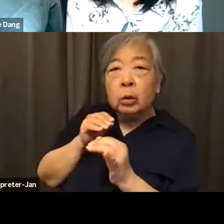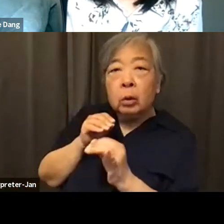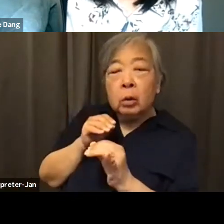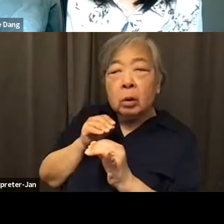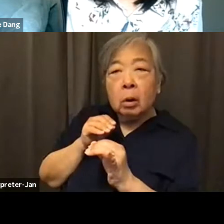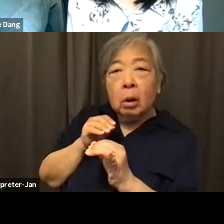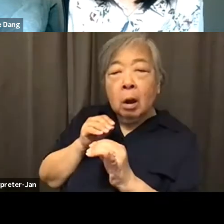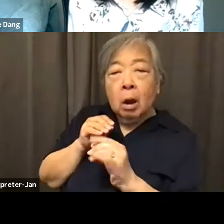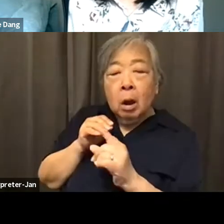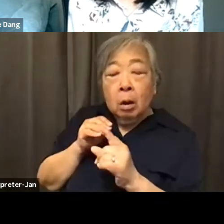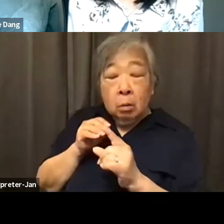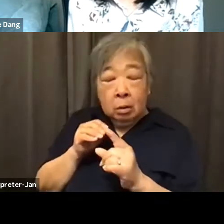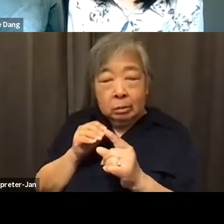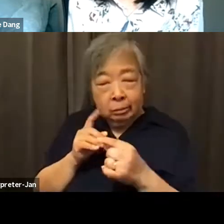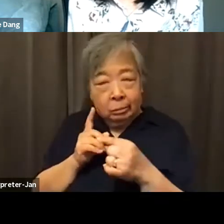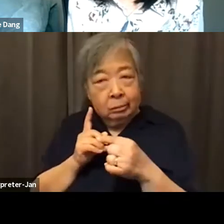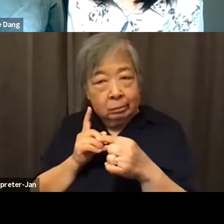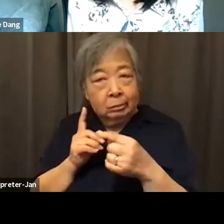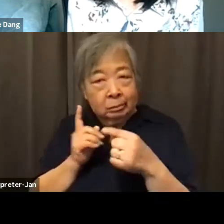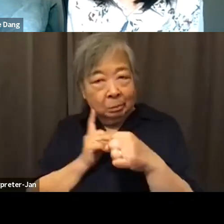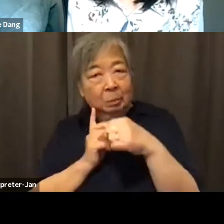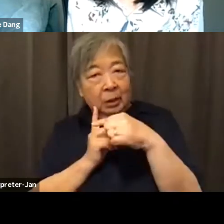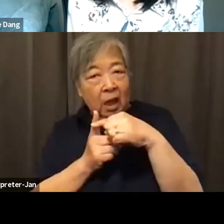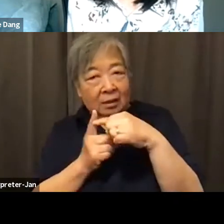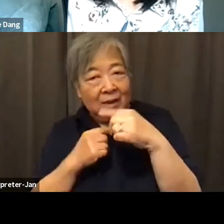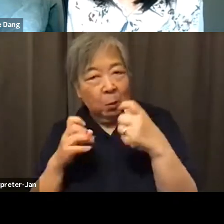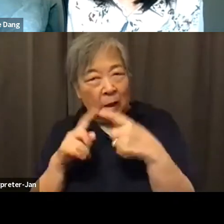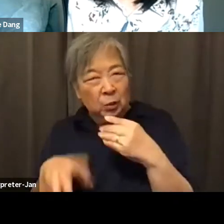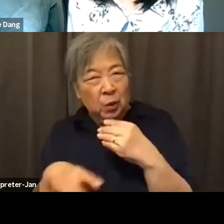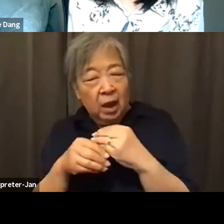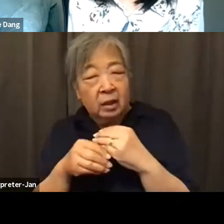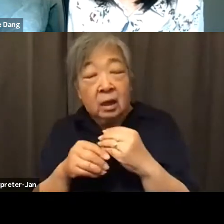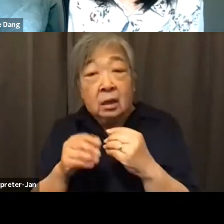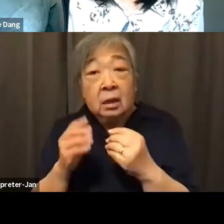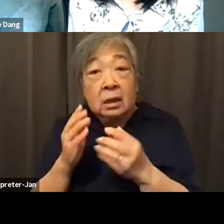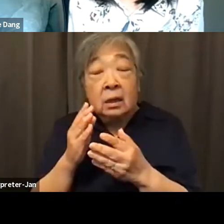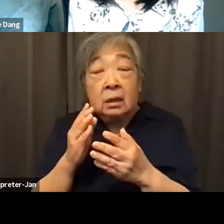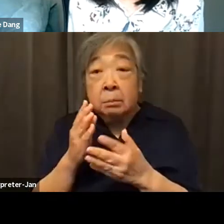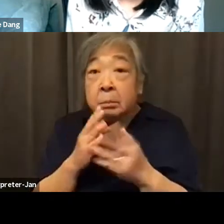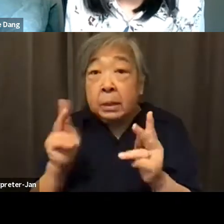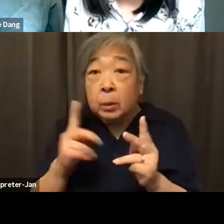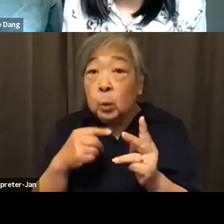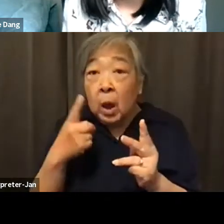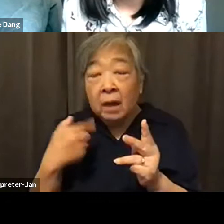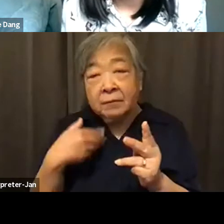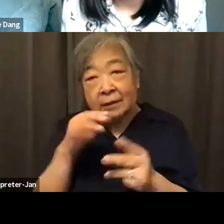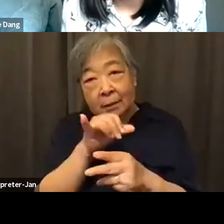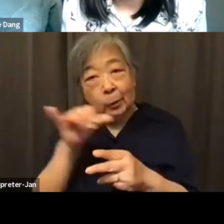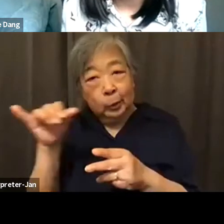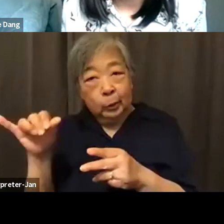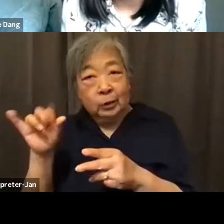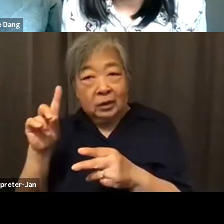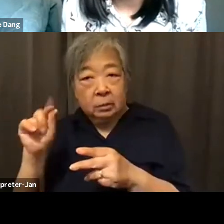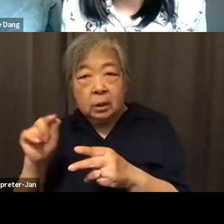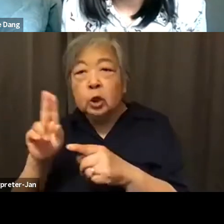I'll just also add that people even with similar disabilities will use different types of accommodations,